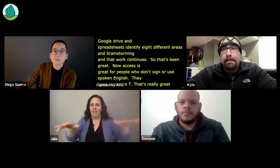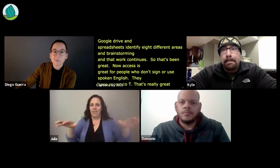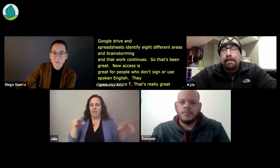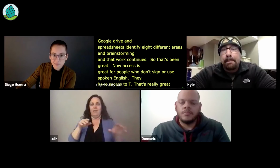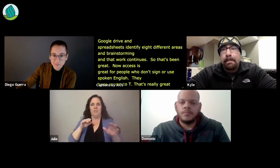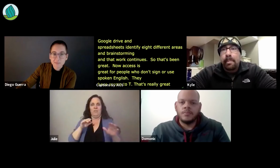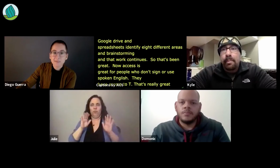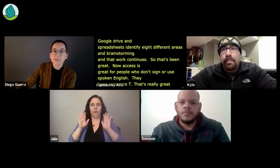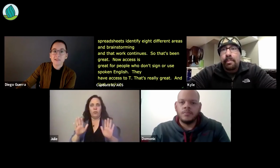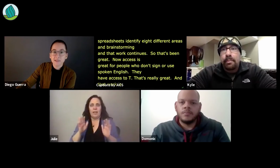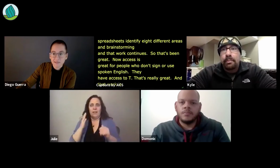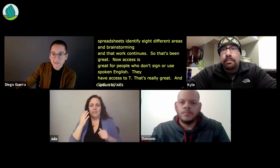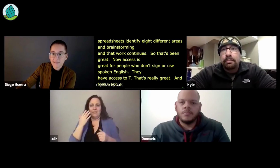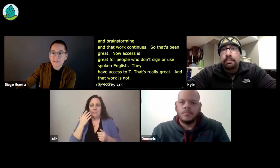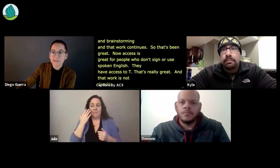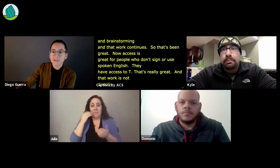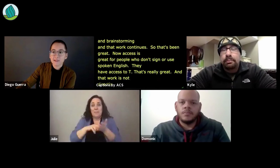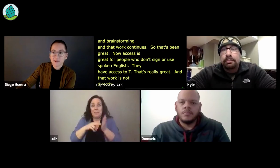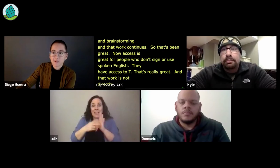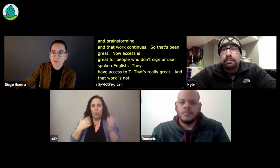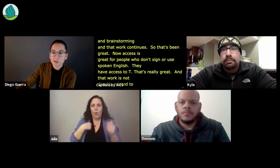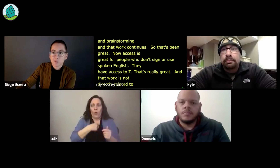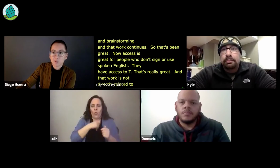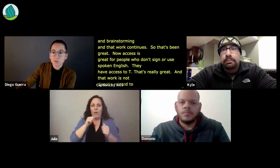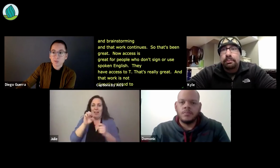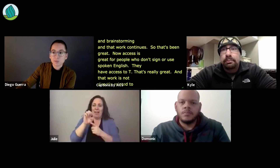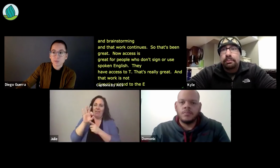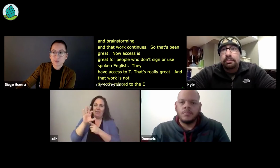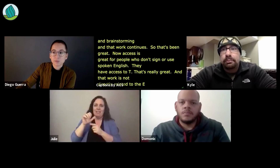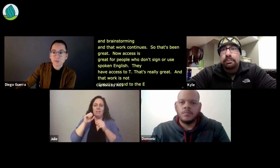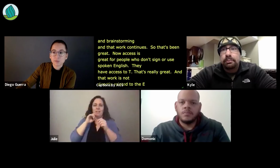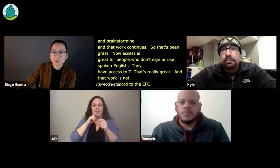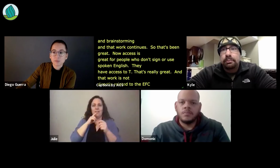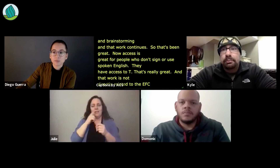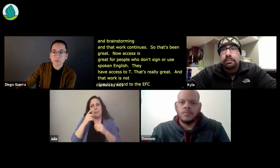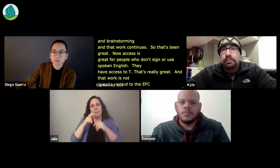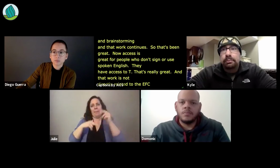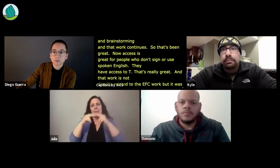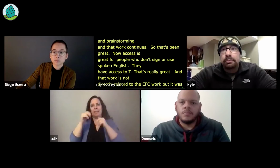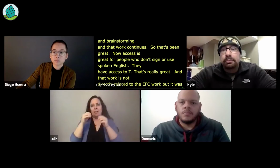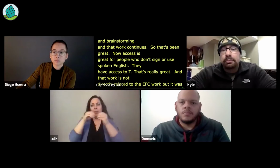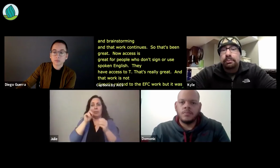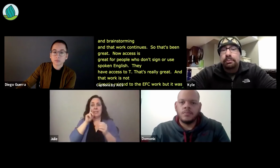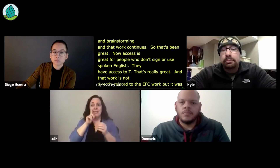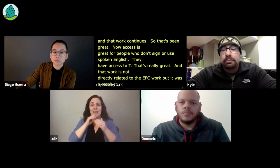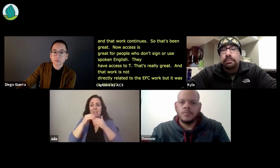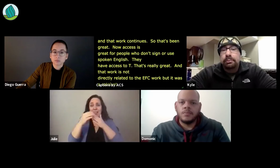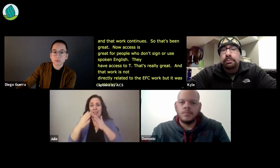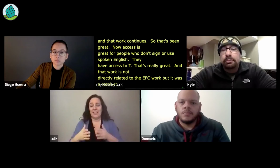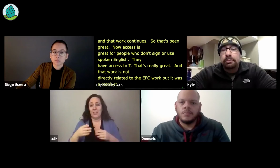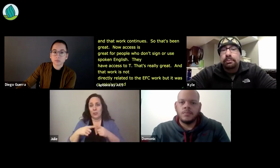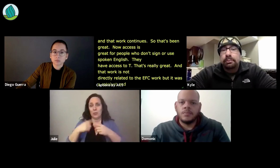And it's done really, really well. So EFC has really built more deaf leaders along the way, and that's been really great.